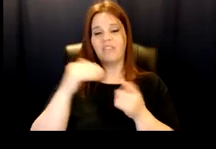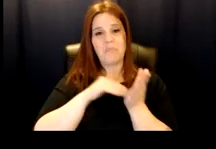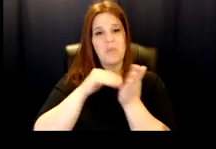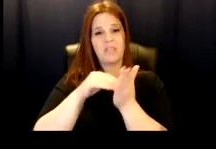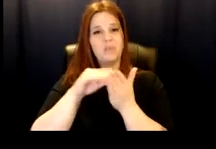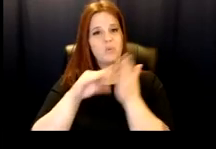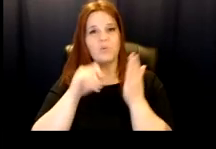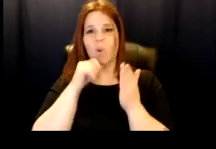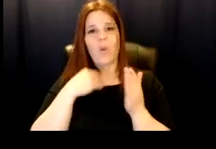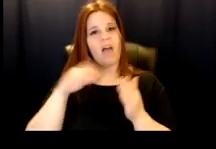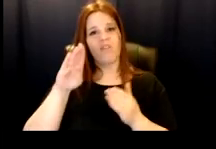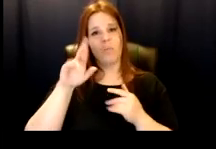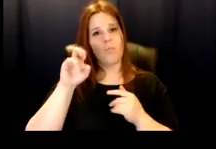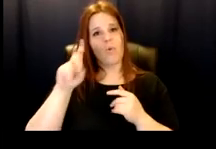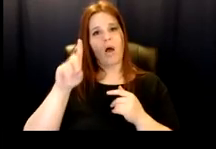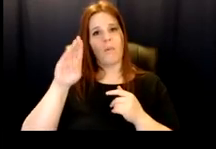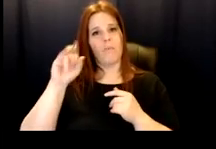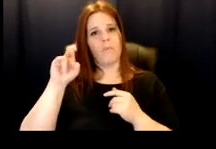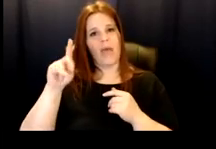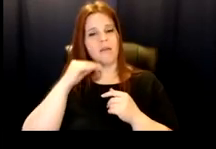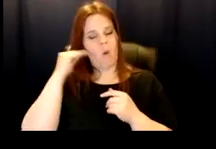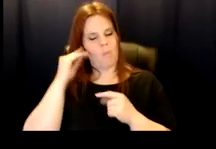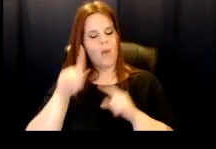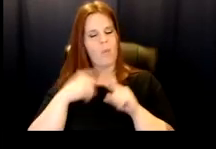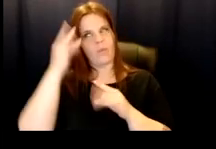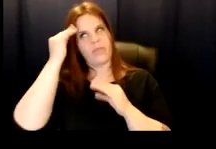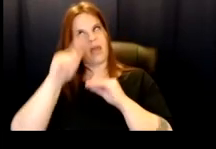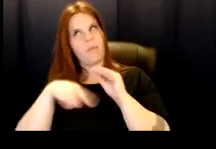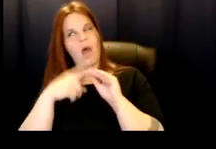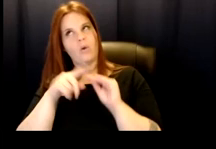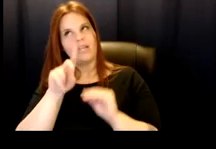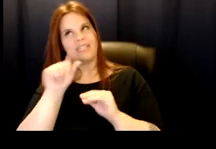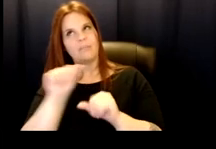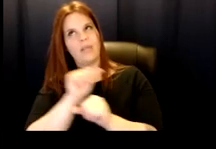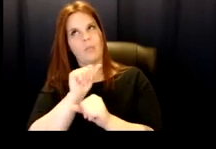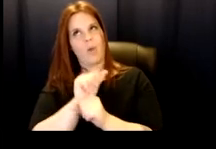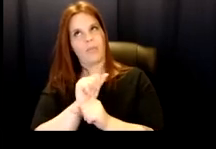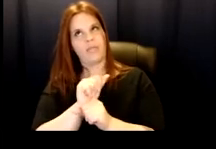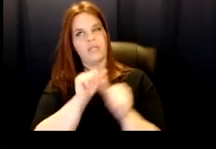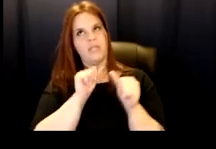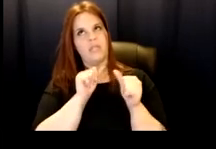When we think about disability employment across the continuum of a person's life from